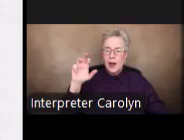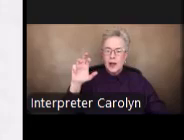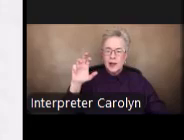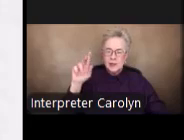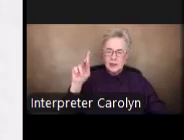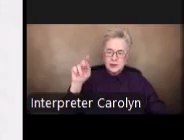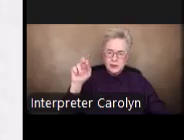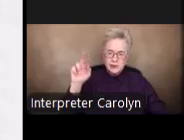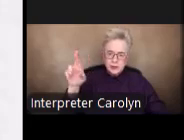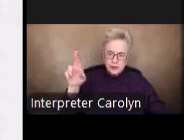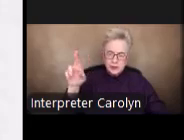rabbit,